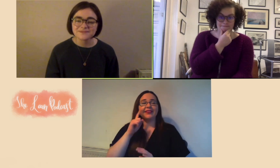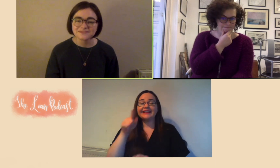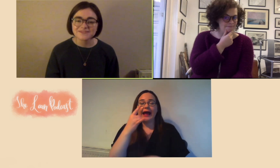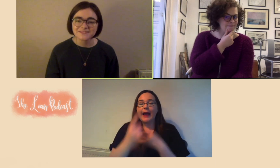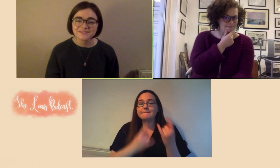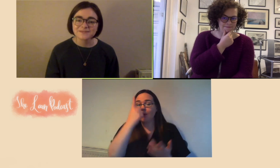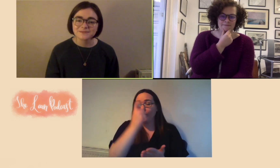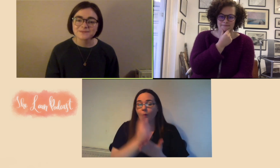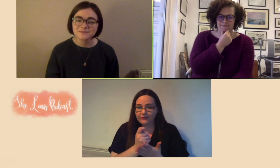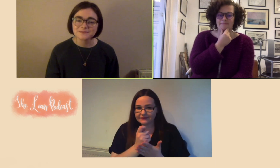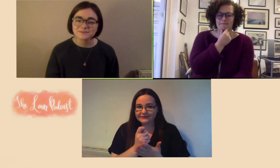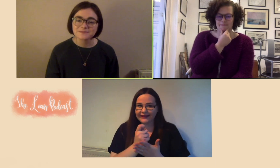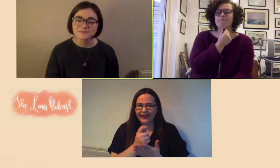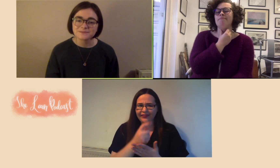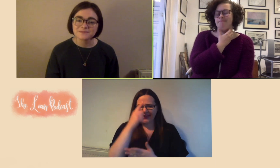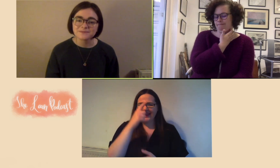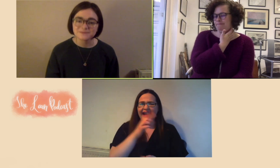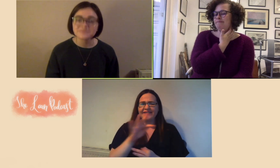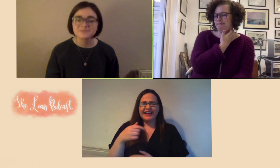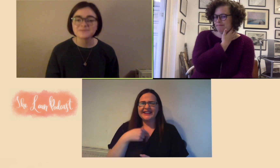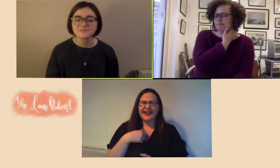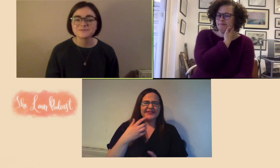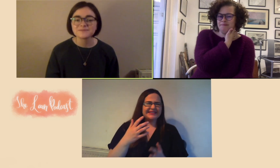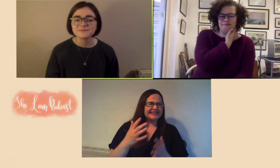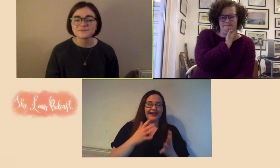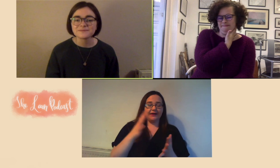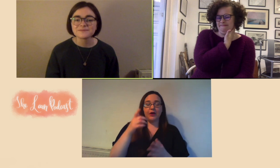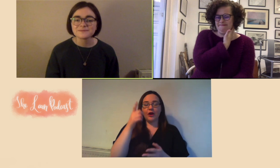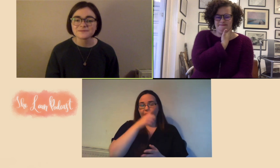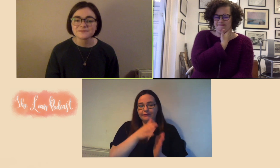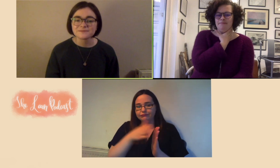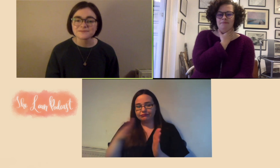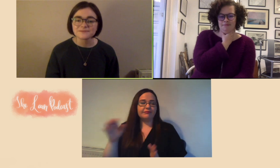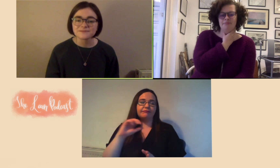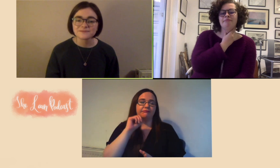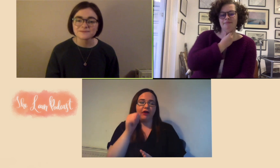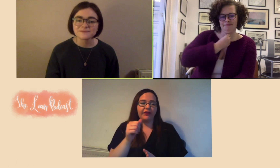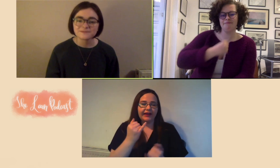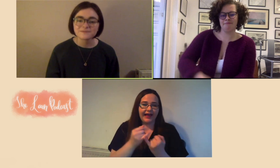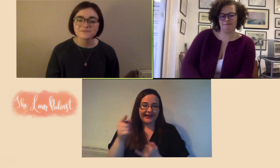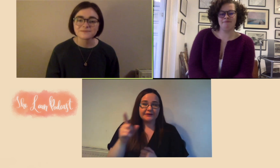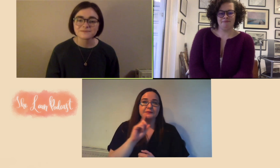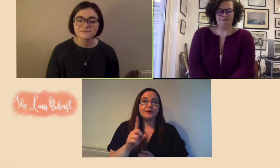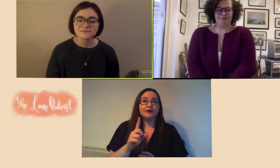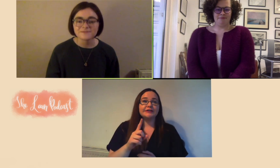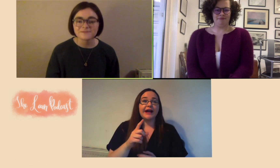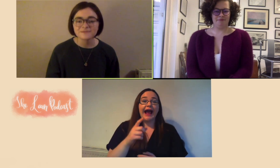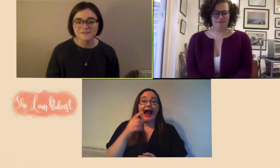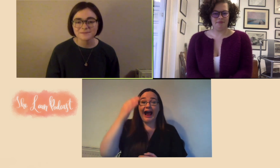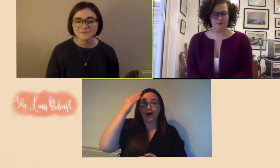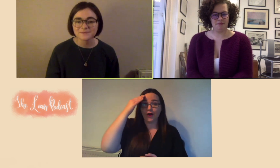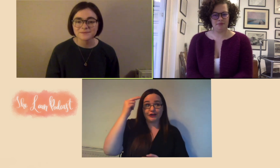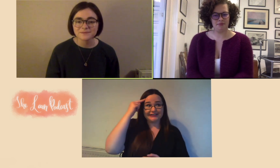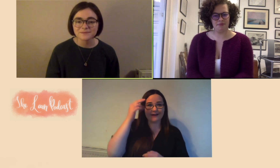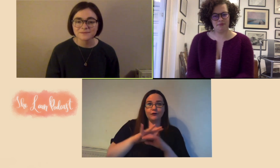The face to the voice is completely gone. It just disappears. Yeah, and I think that for me